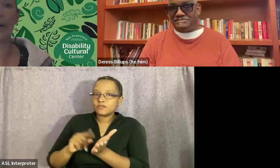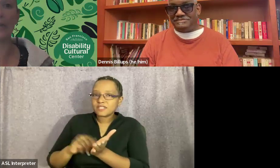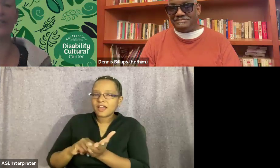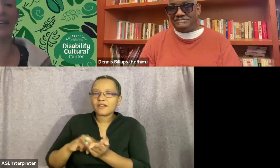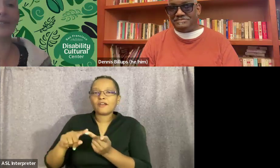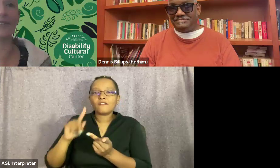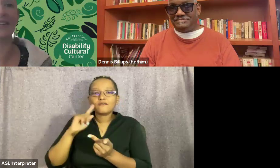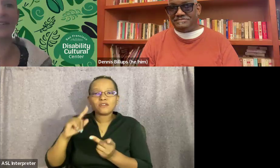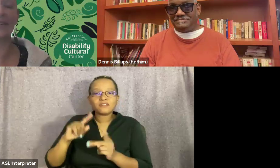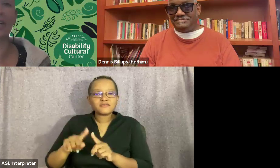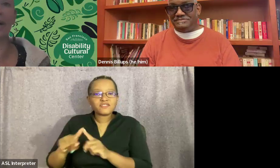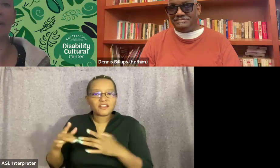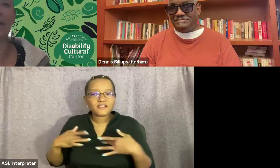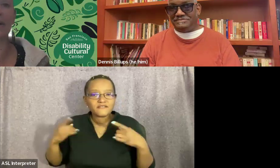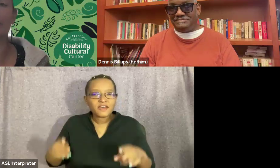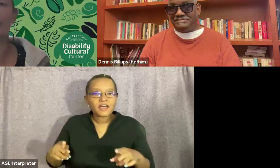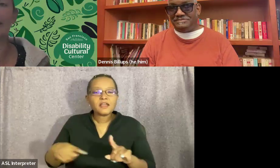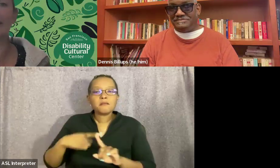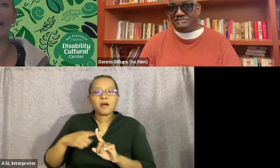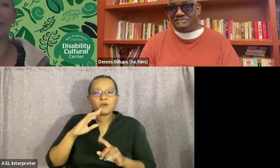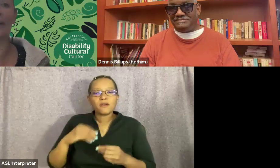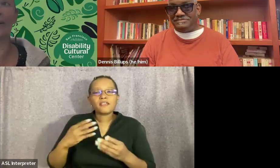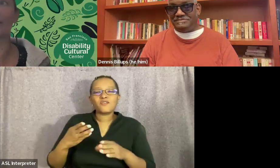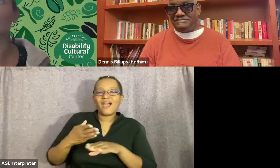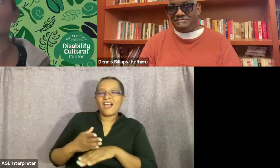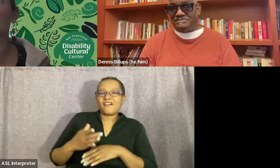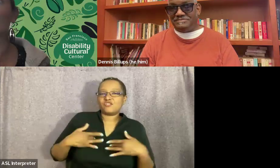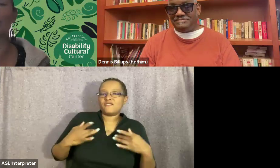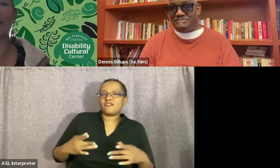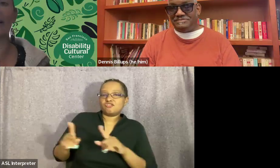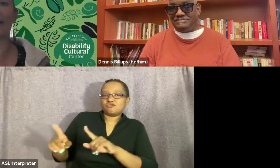post-event survey so you can share about your experience today. We are learning how to tweak